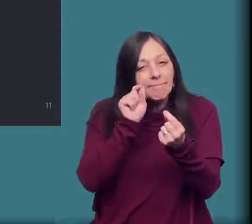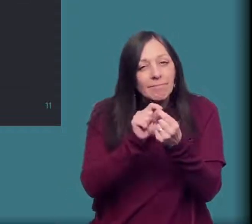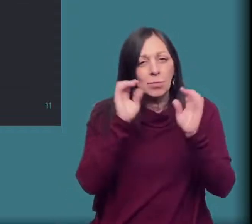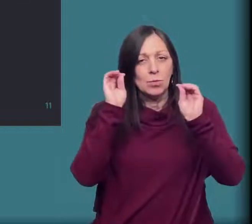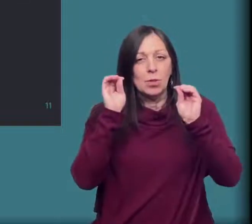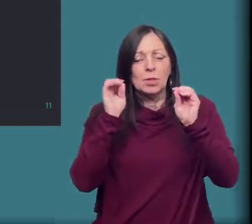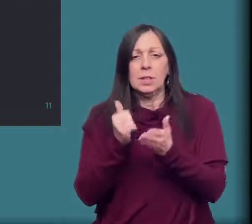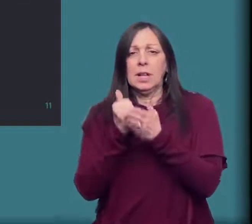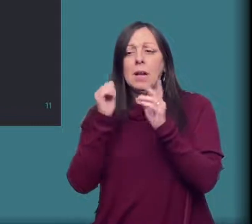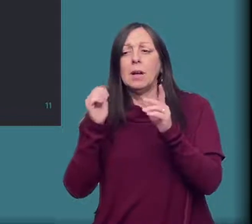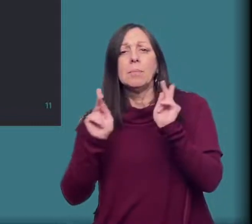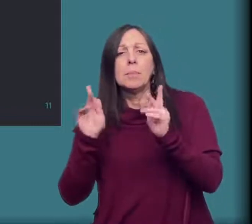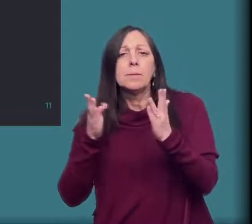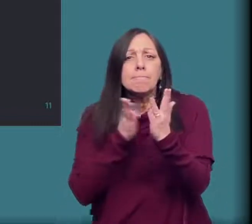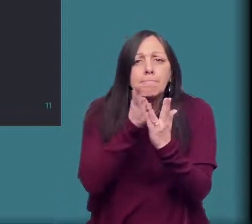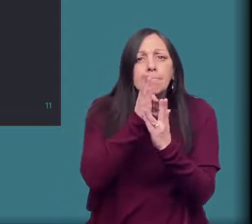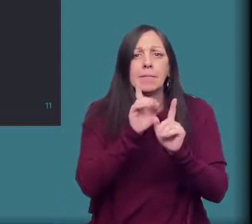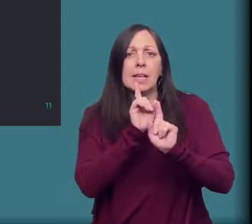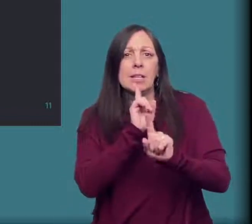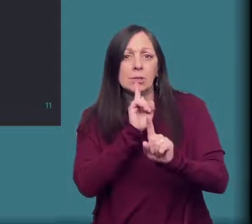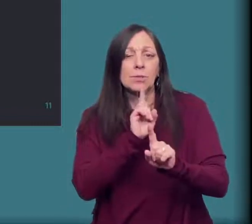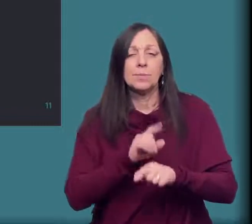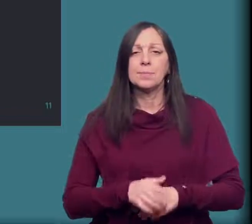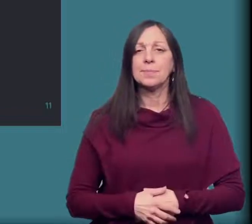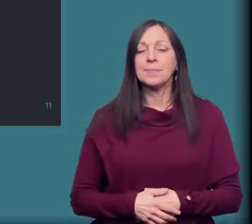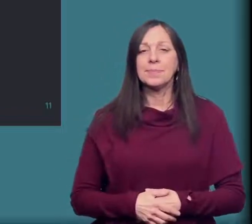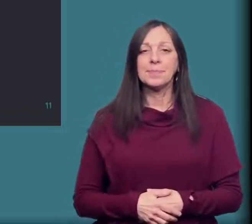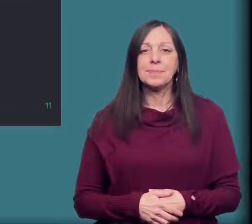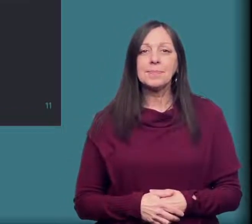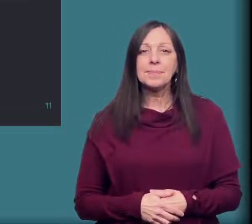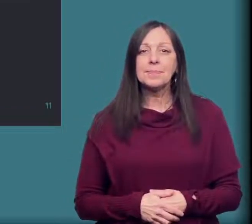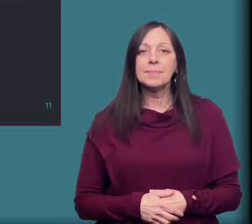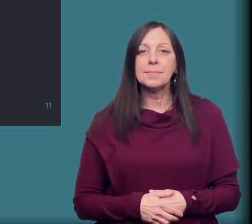Changes in the video background can affect the clarity of the videos and information being conveyed.